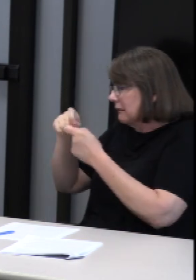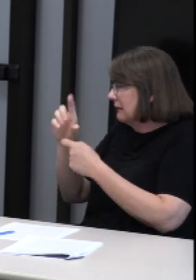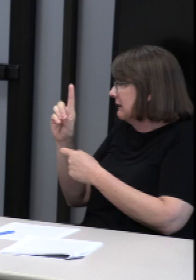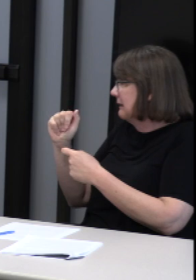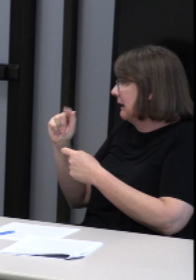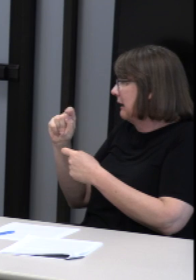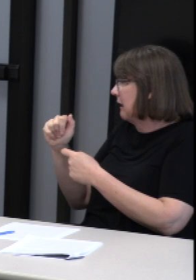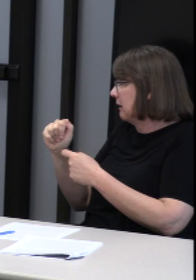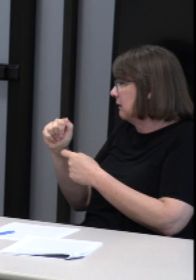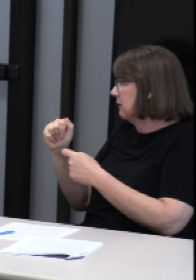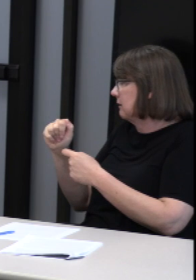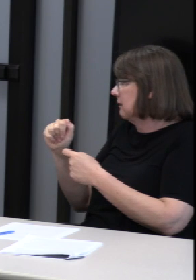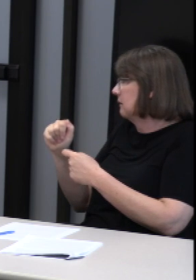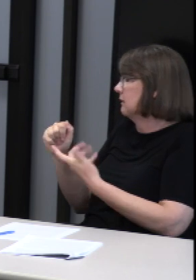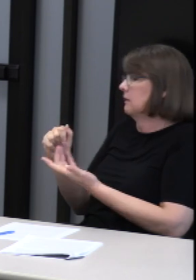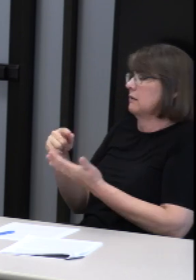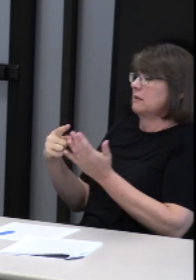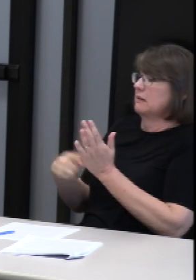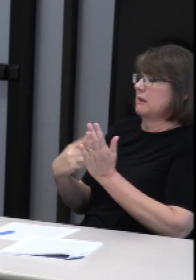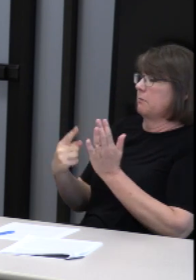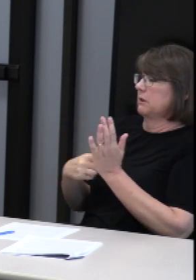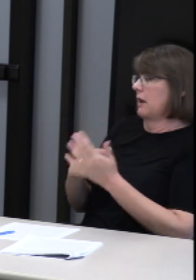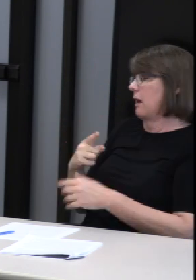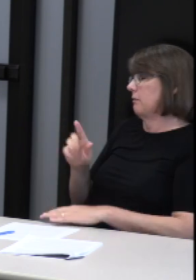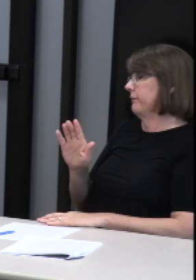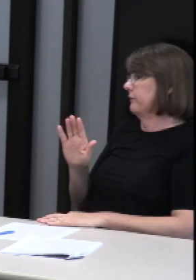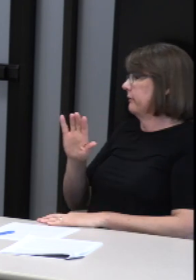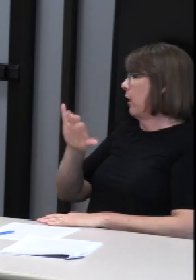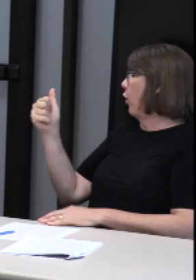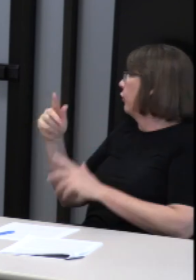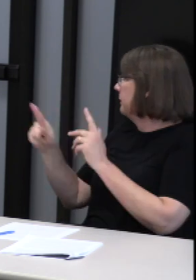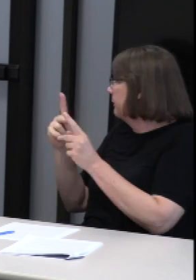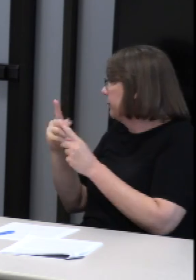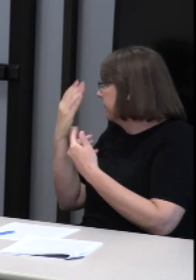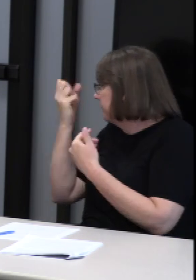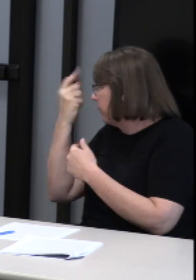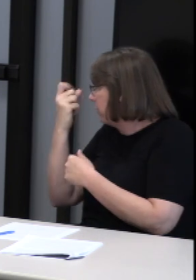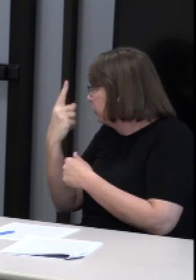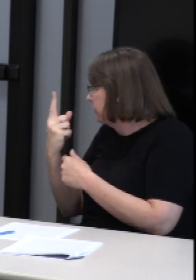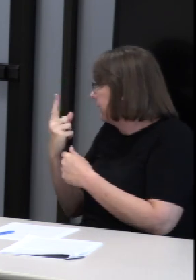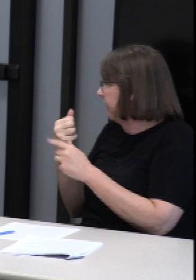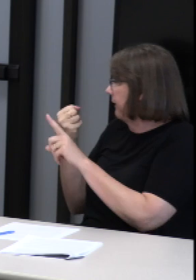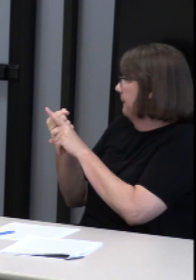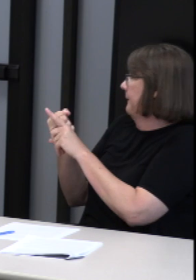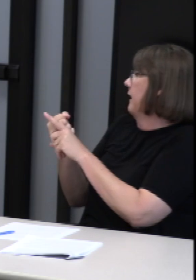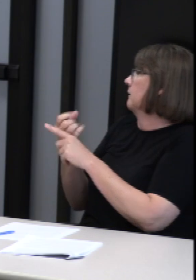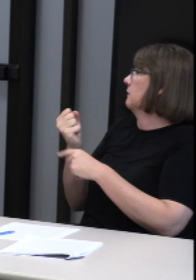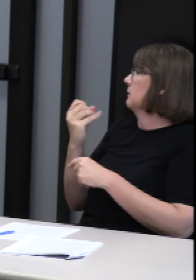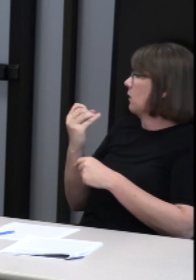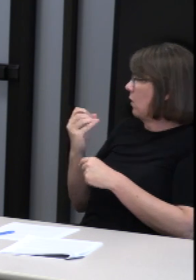But it is important to know some of the data because other people don't always understand